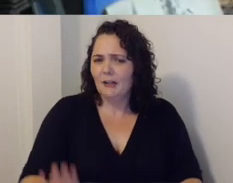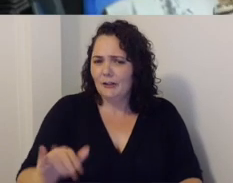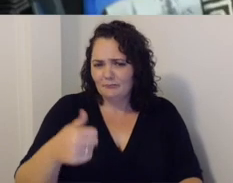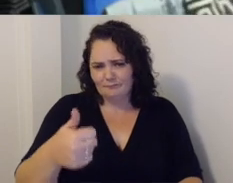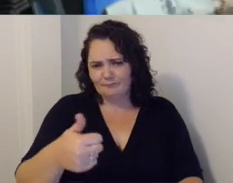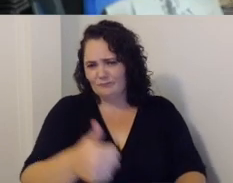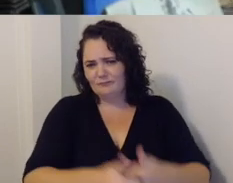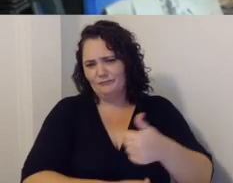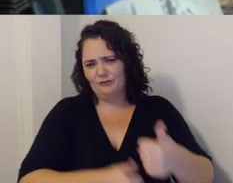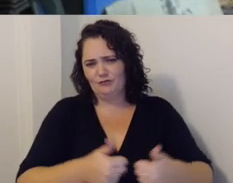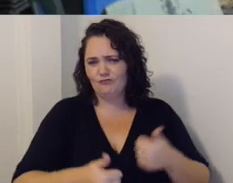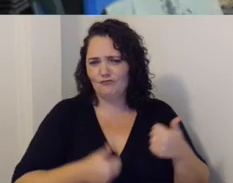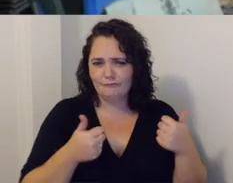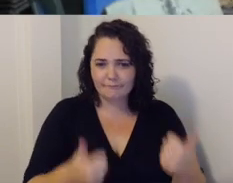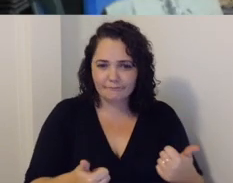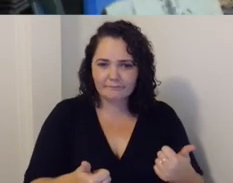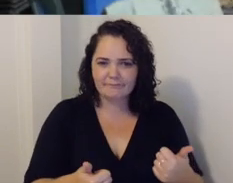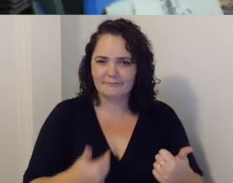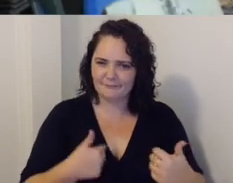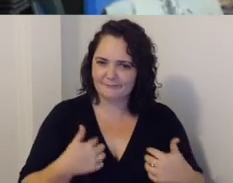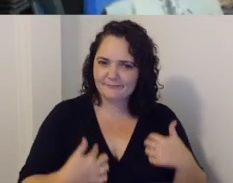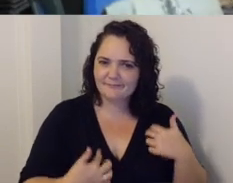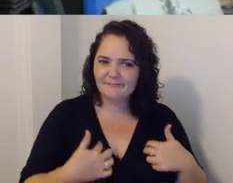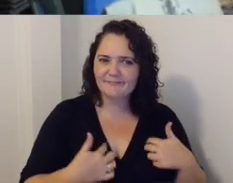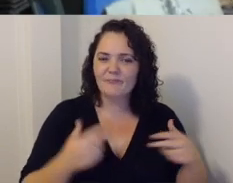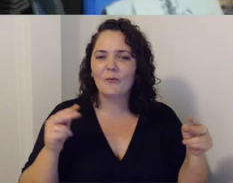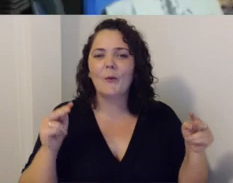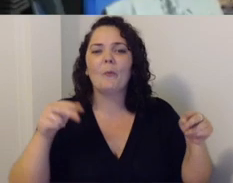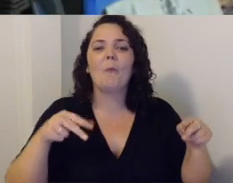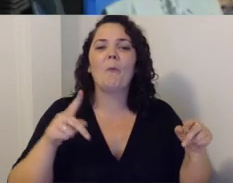really well done okay now I can't wait to see how these are coming out so again